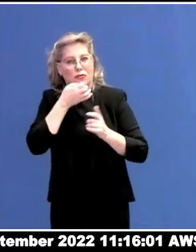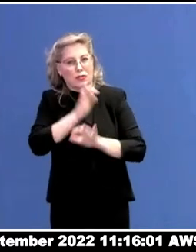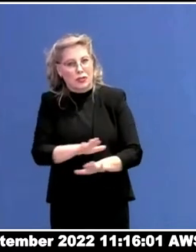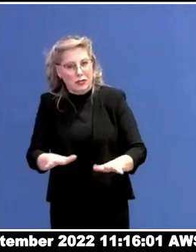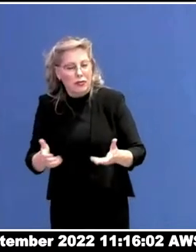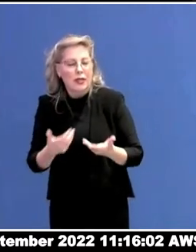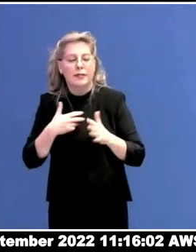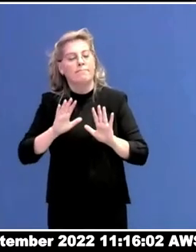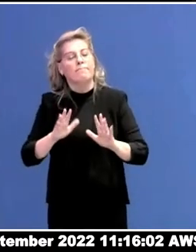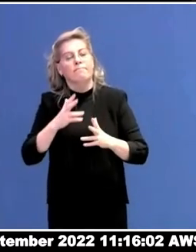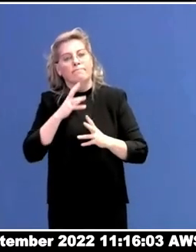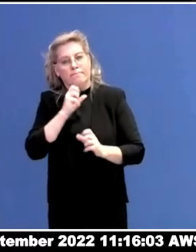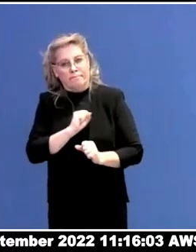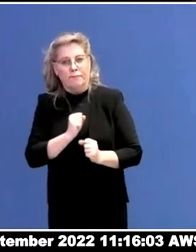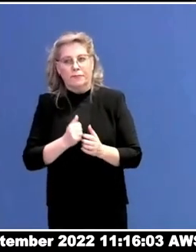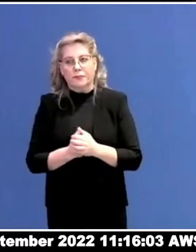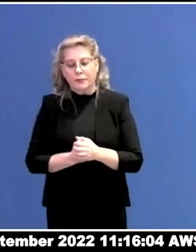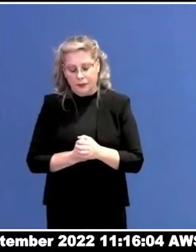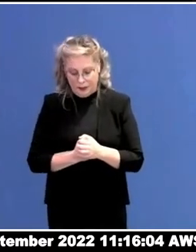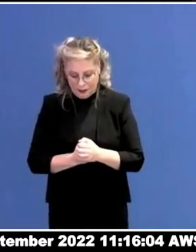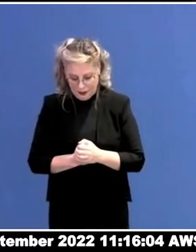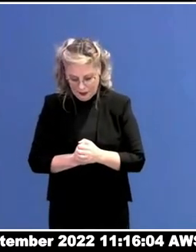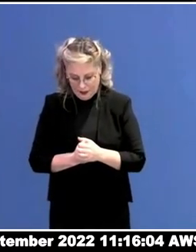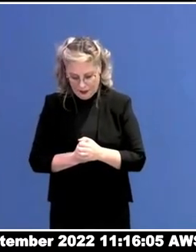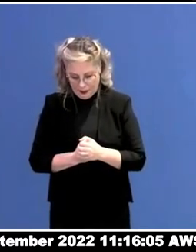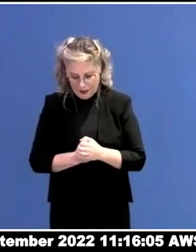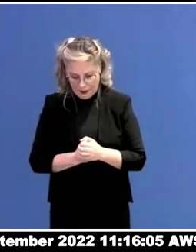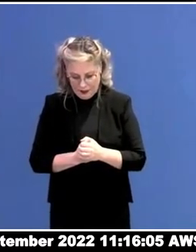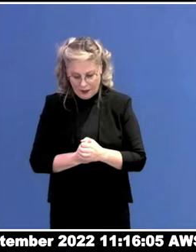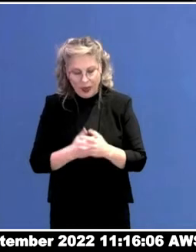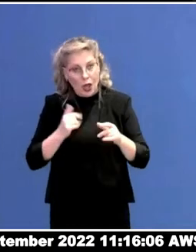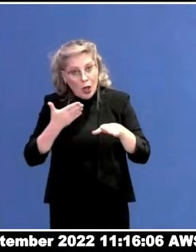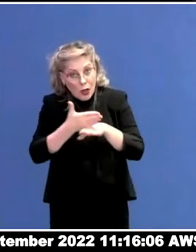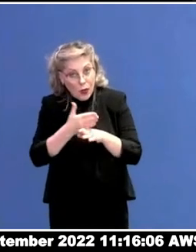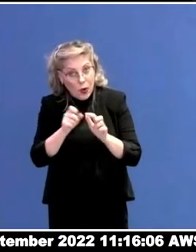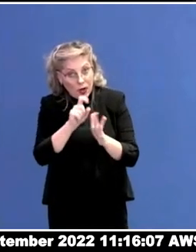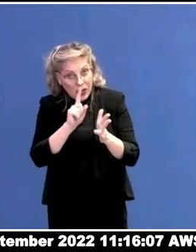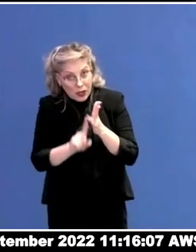Prevention & Trauma Recovery Project, that's voluntary work? That's correct.